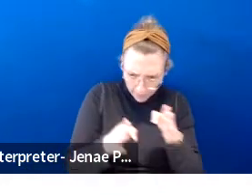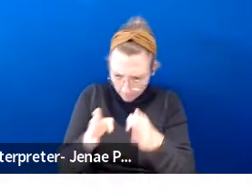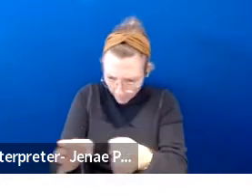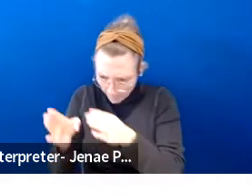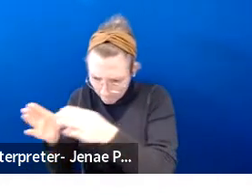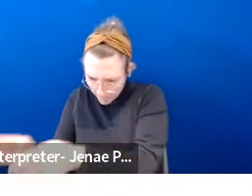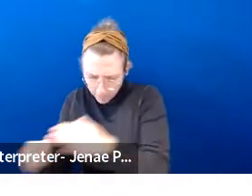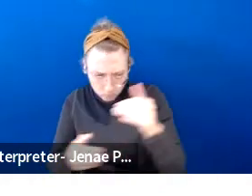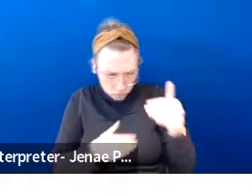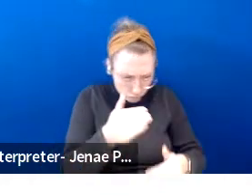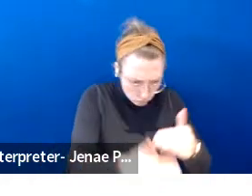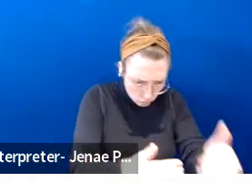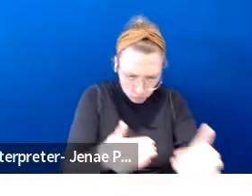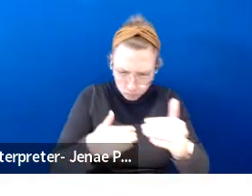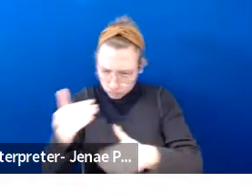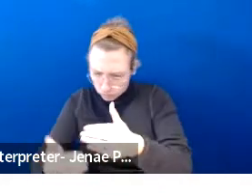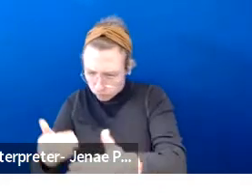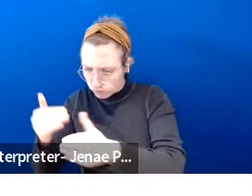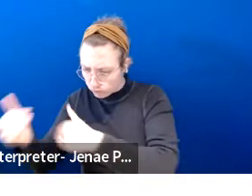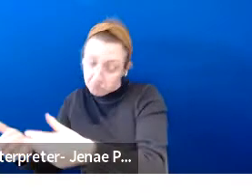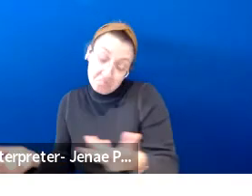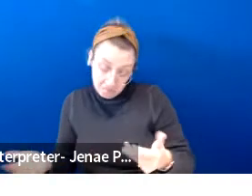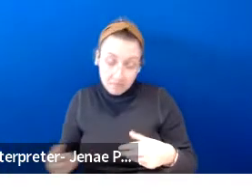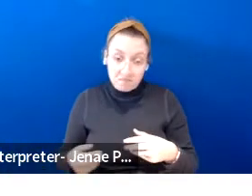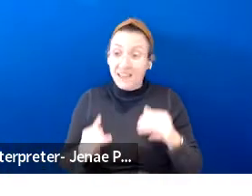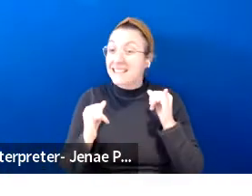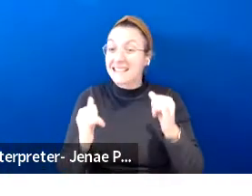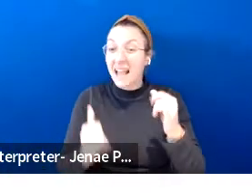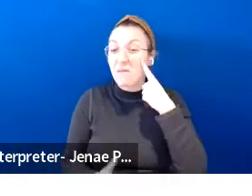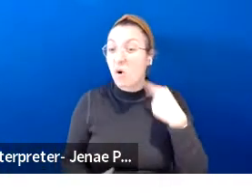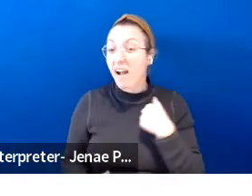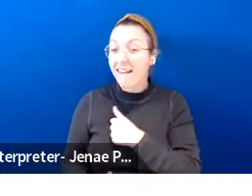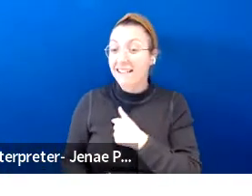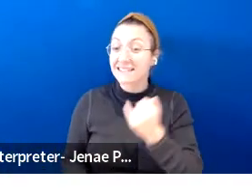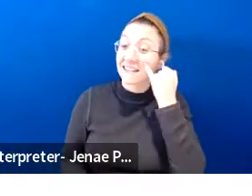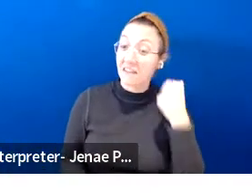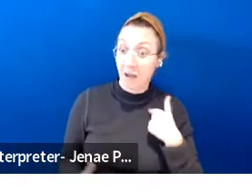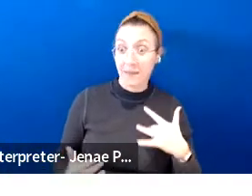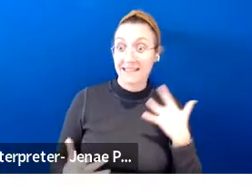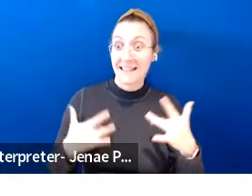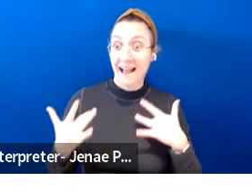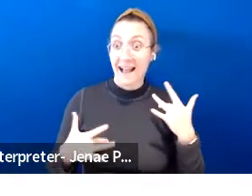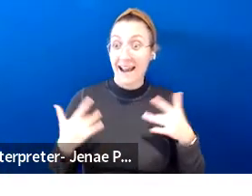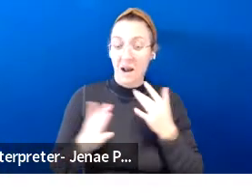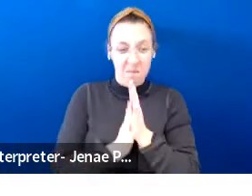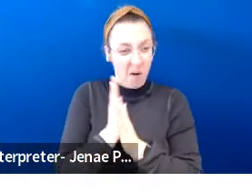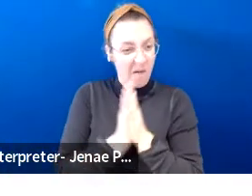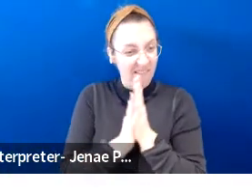And the same thing for ourselves as right as well. Right If you're excited about and motivated for this semester coming up,